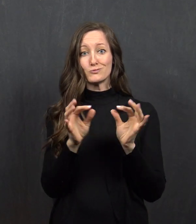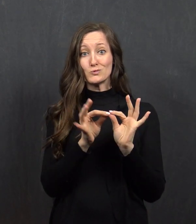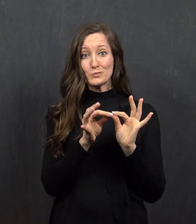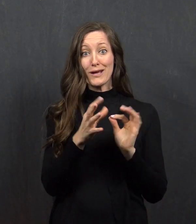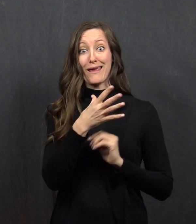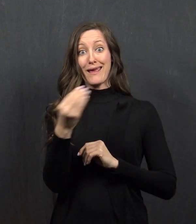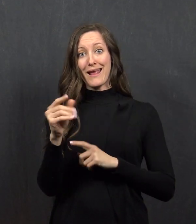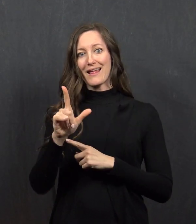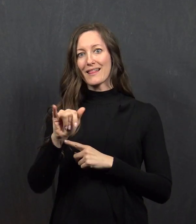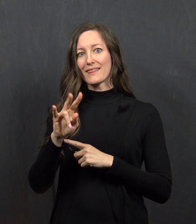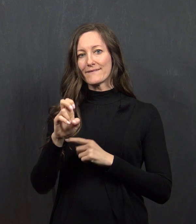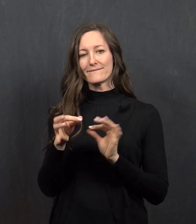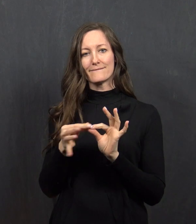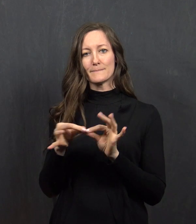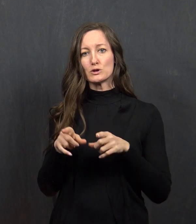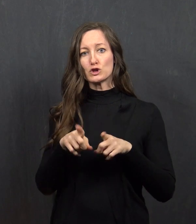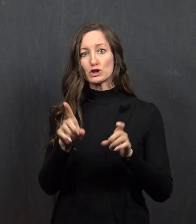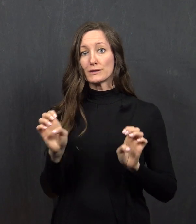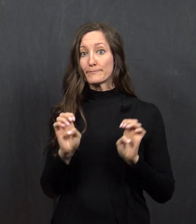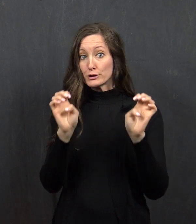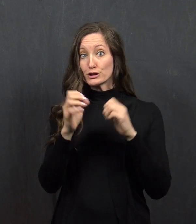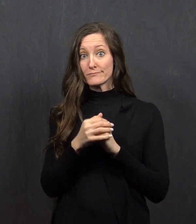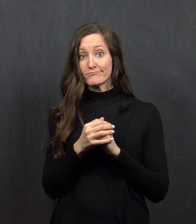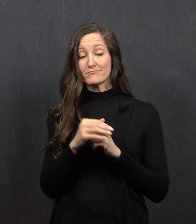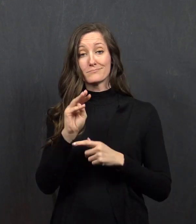sign language interpreters and real-time captioning during emergencies.